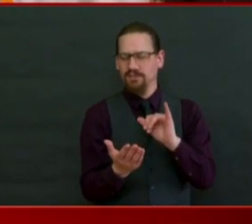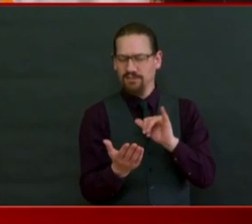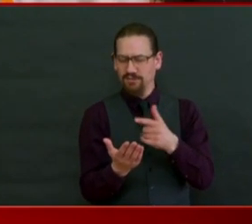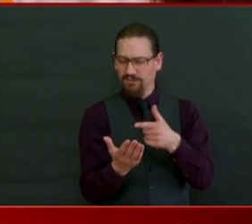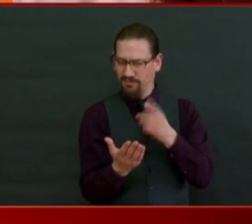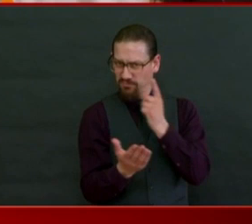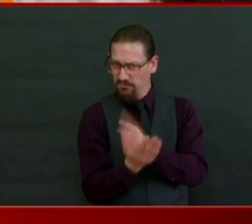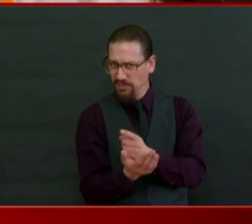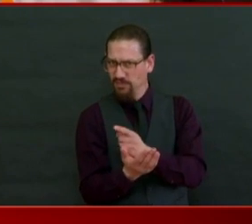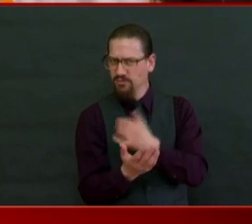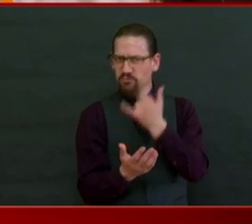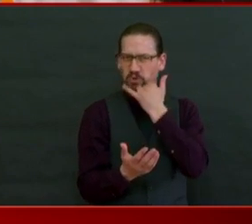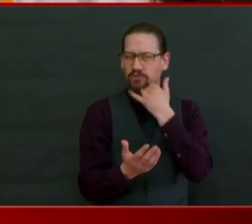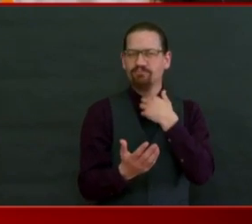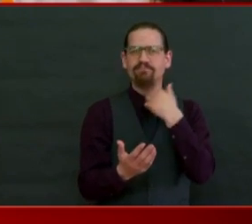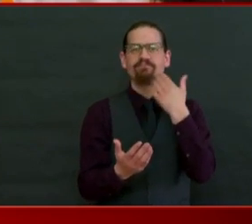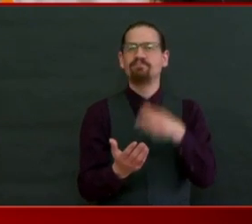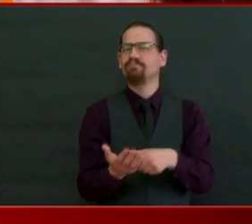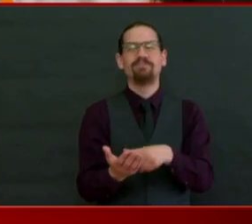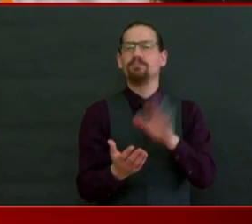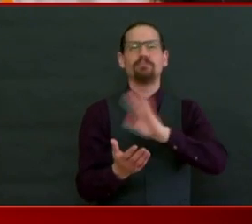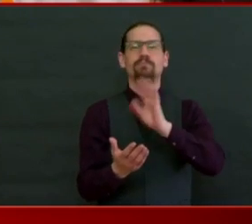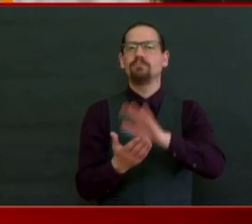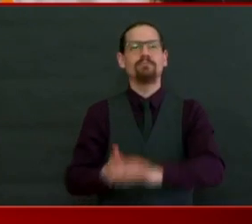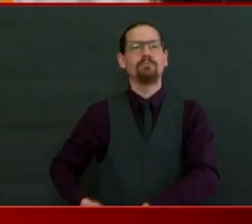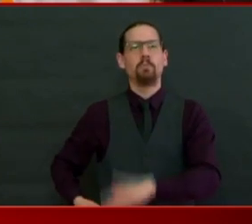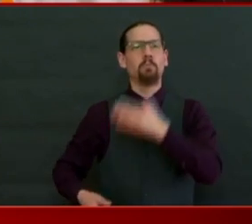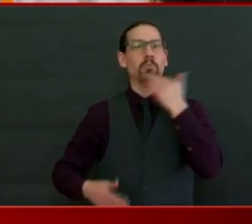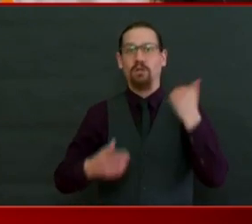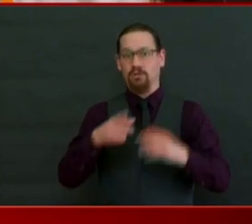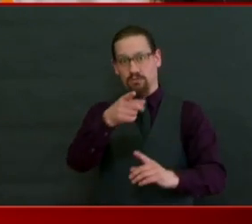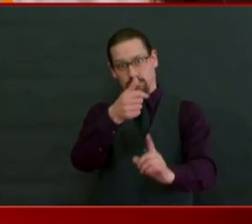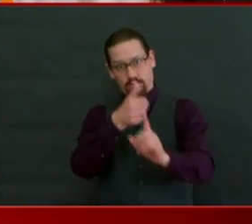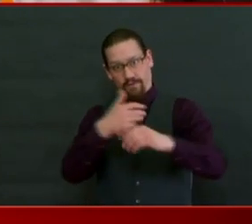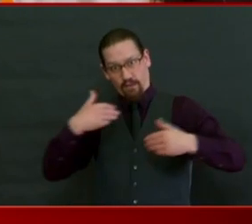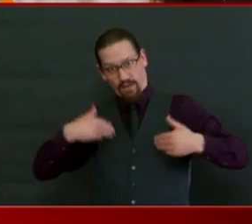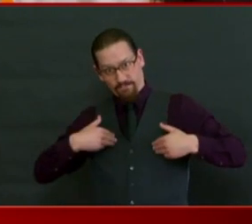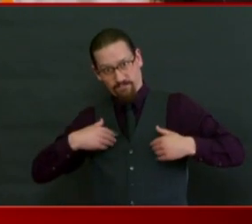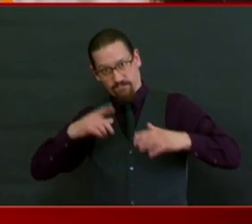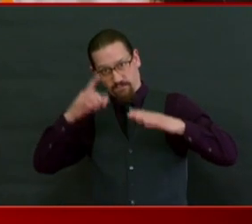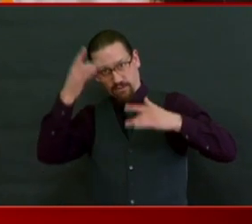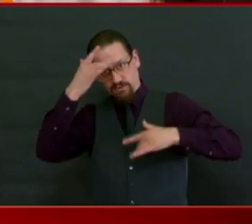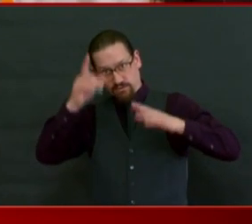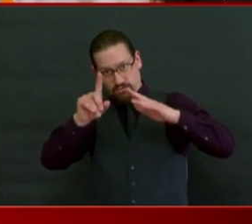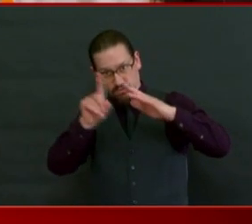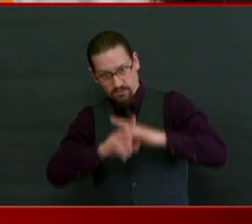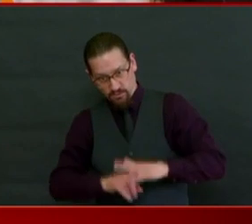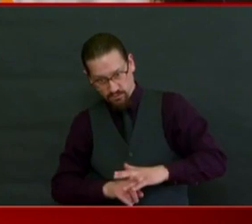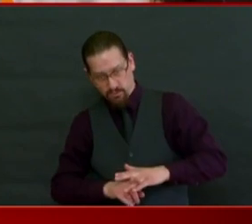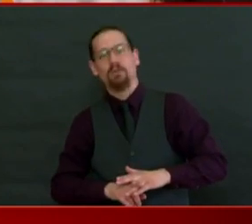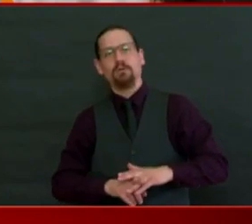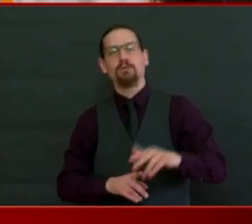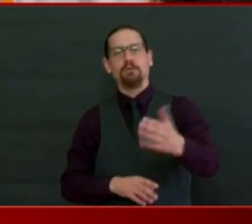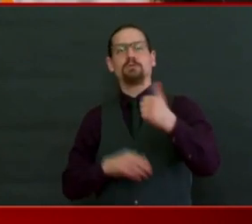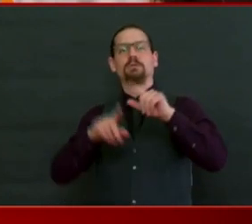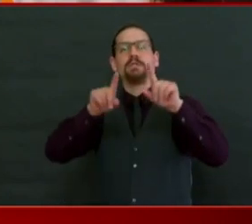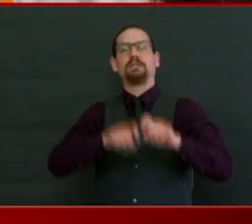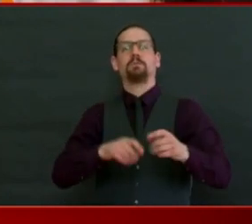SOMEONE WHO HAS SYMPTOMS. WE ALSO WANT PEOPLE TO BE AWARE